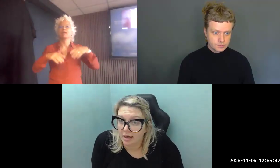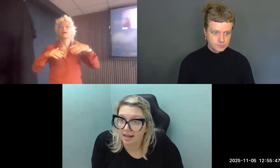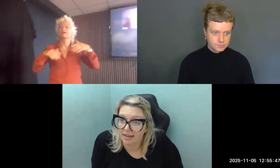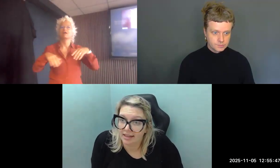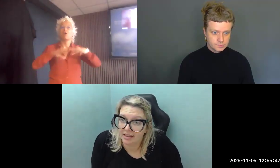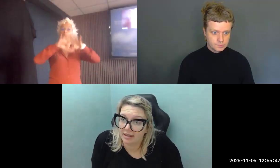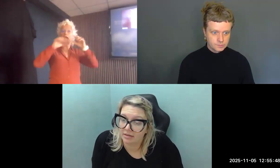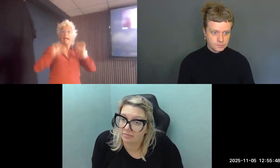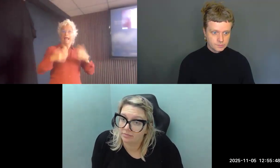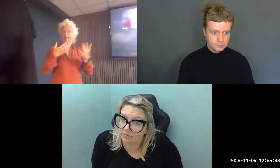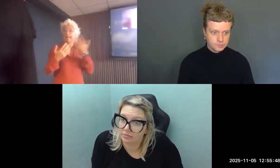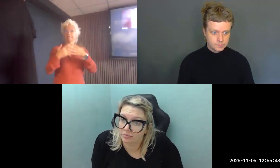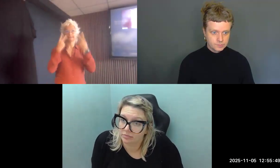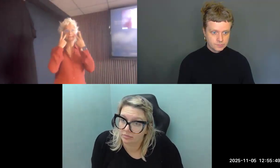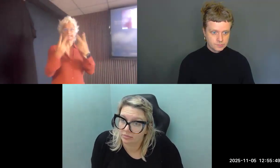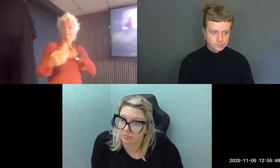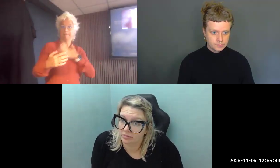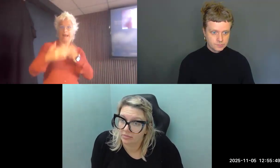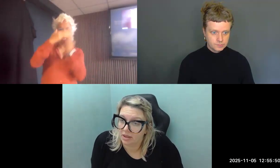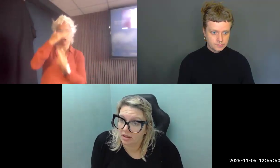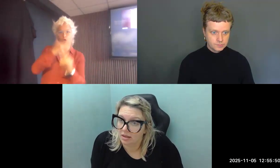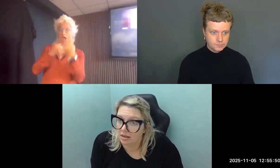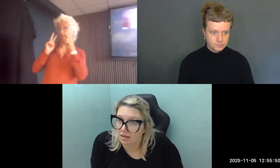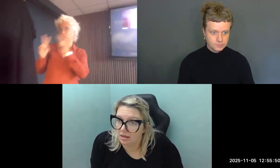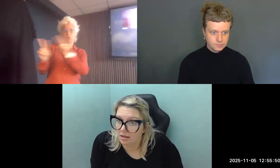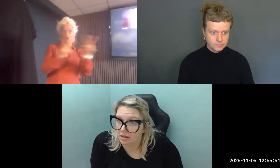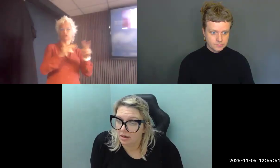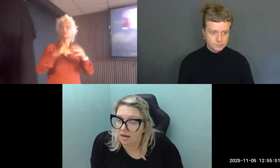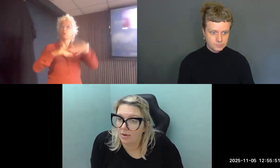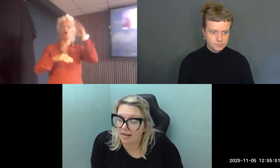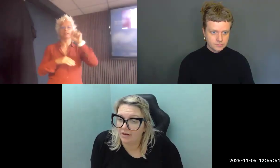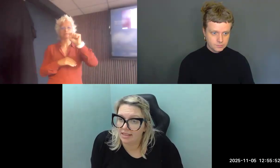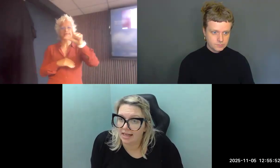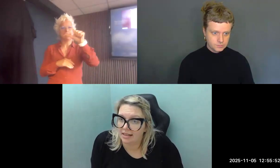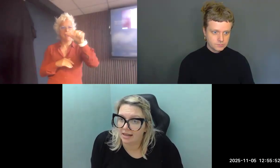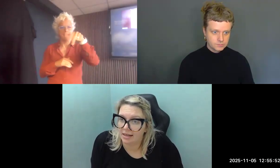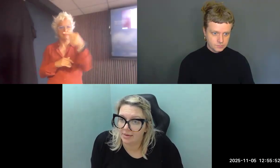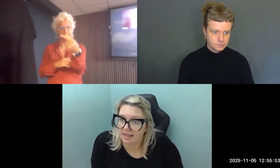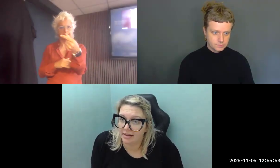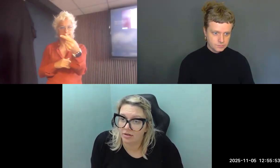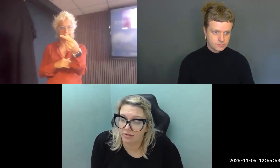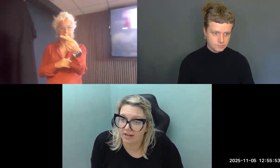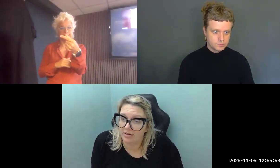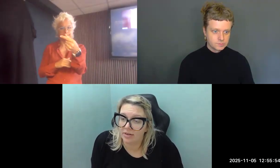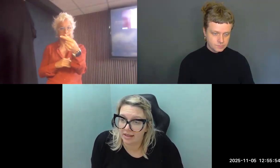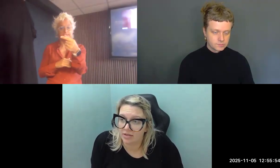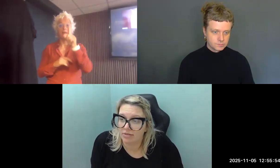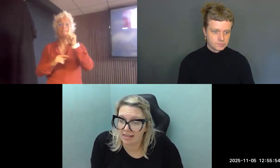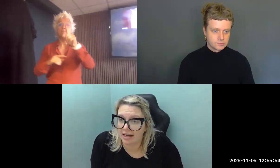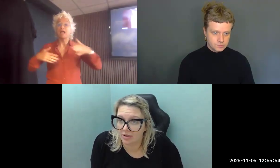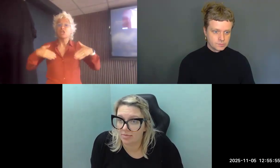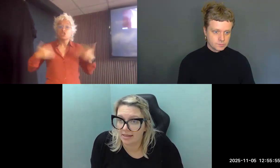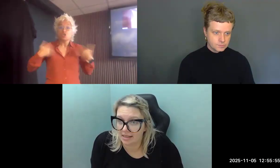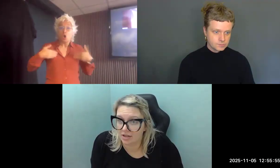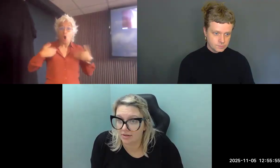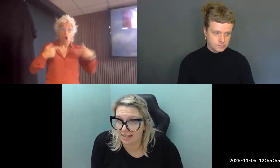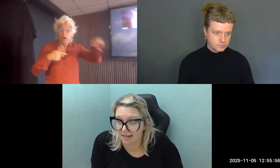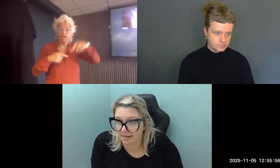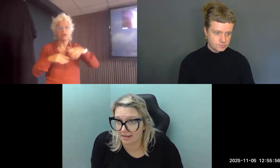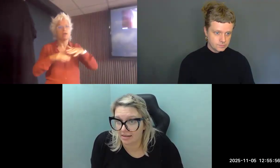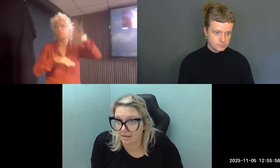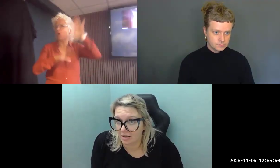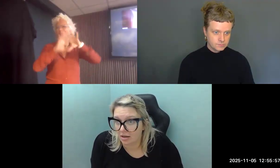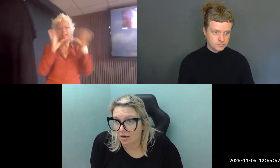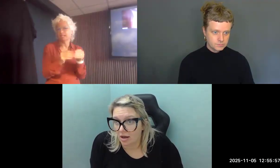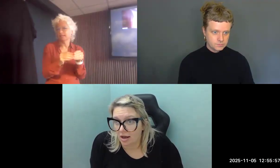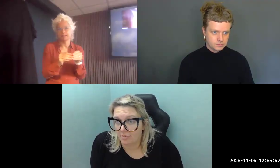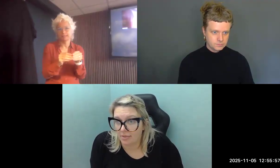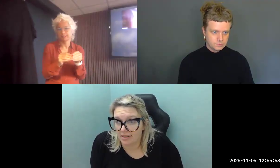I think… And when I've undertaken a linguistic ethnography, the thing that's really stuck out to me is the use of slang signs.